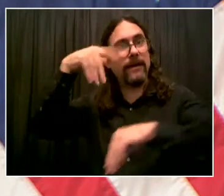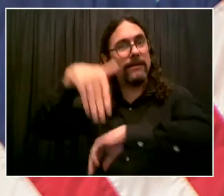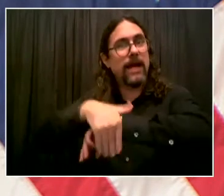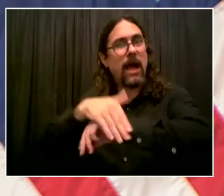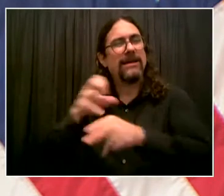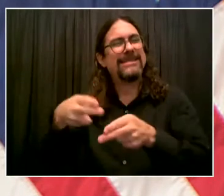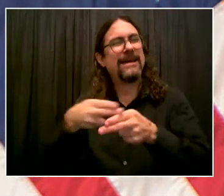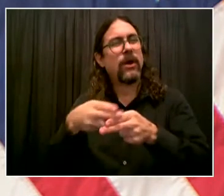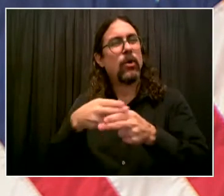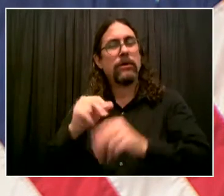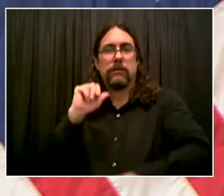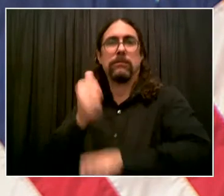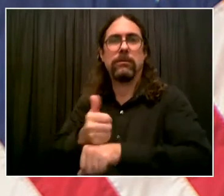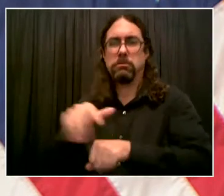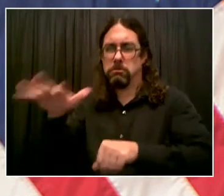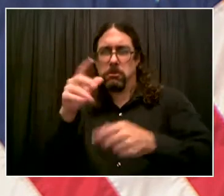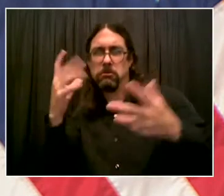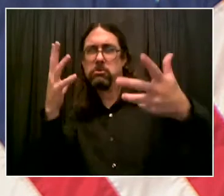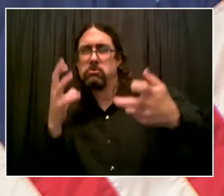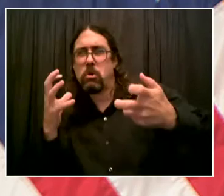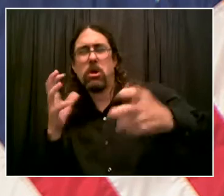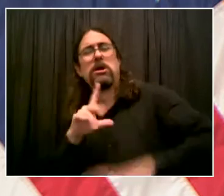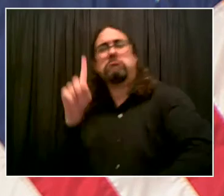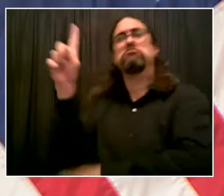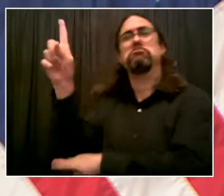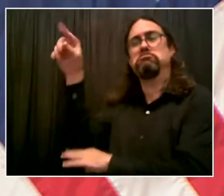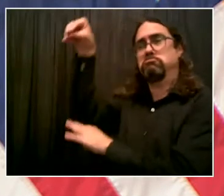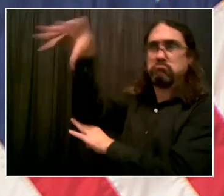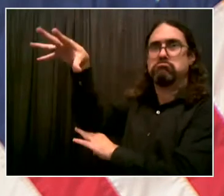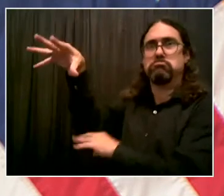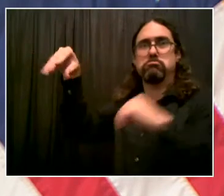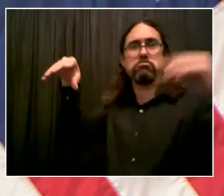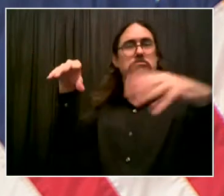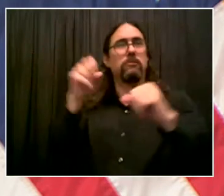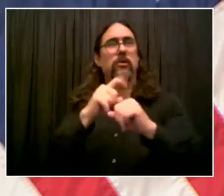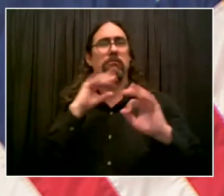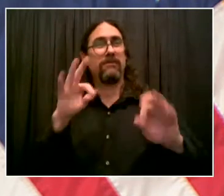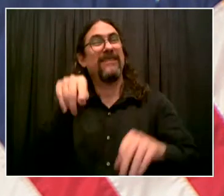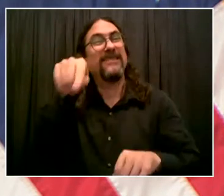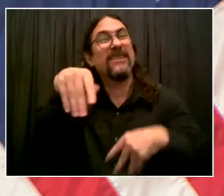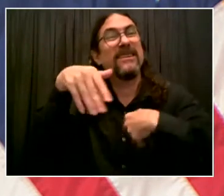DIRECT TRAFFIC ON THE PARKWAY.